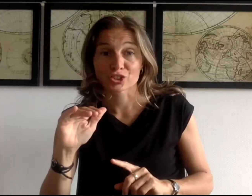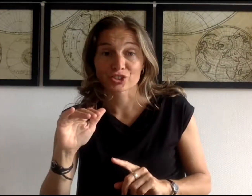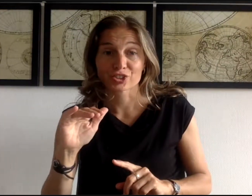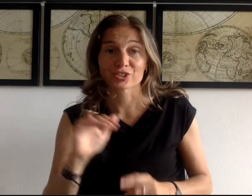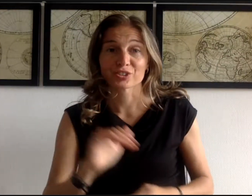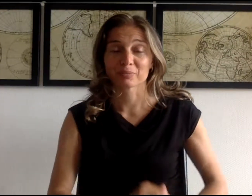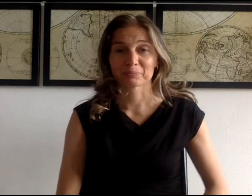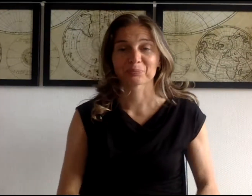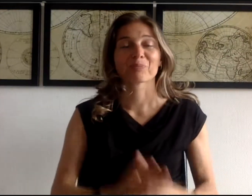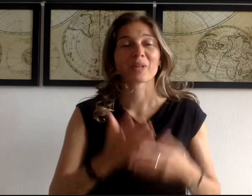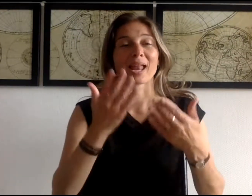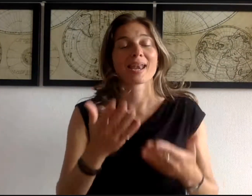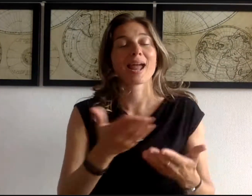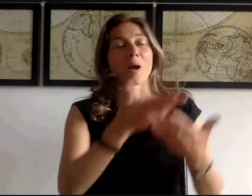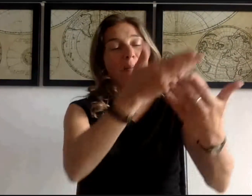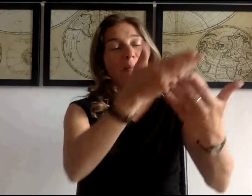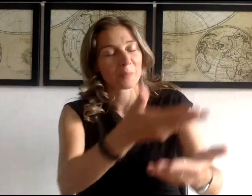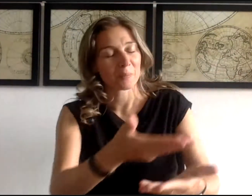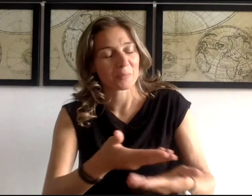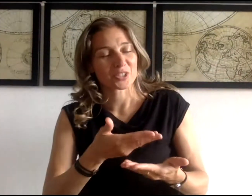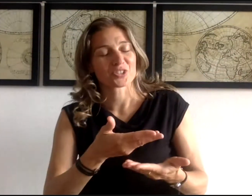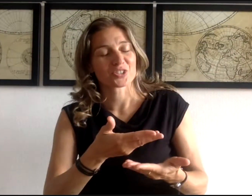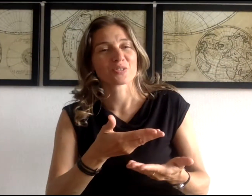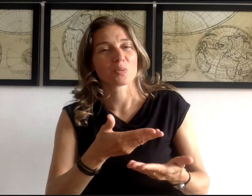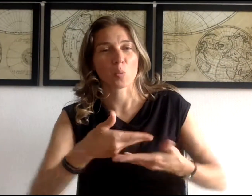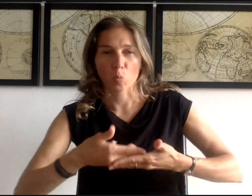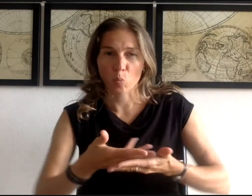And we also want to tackle the dimension of the organisations